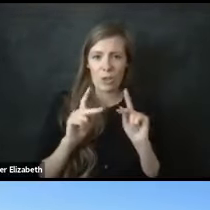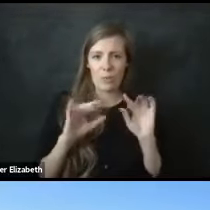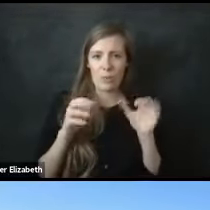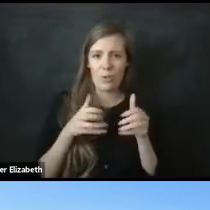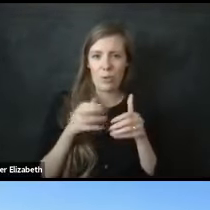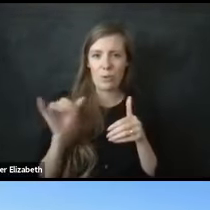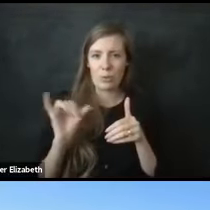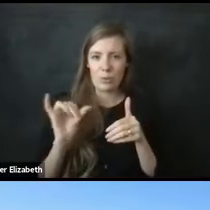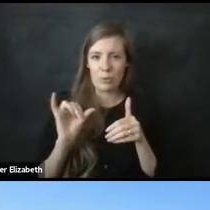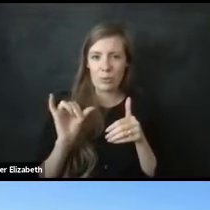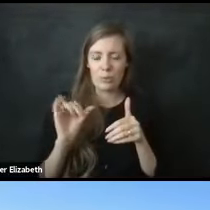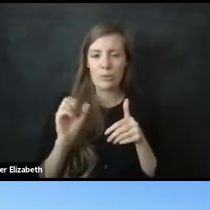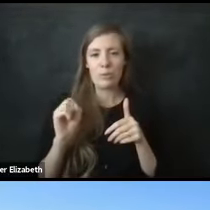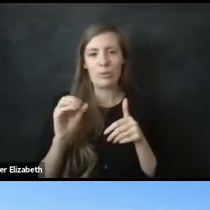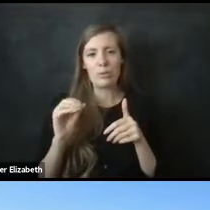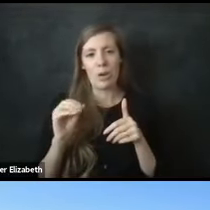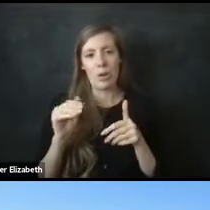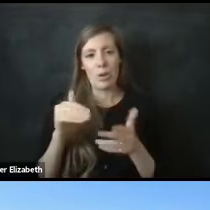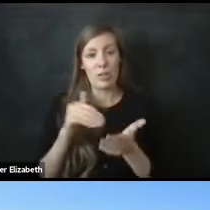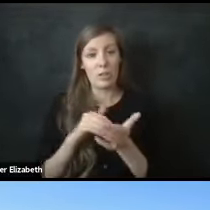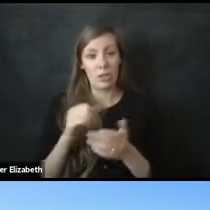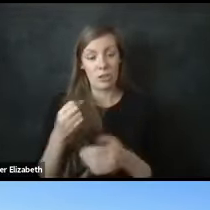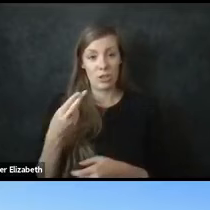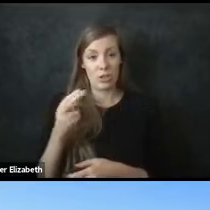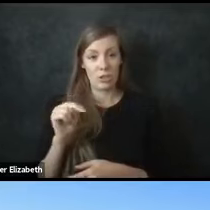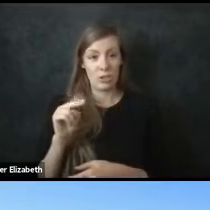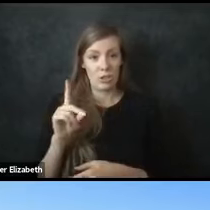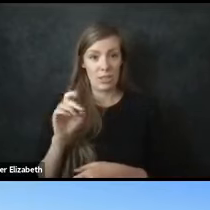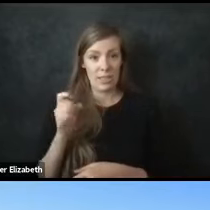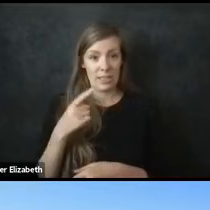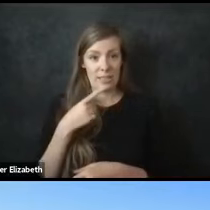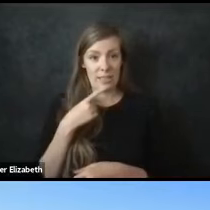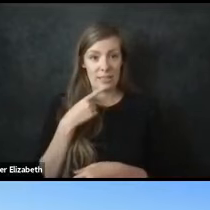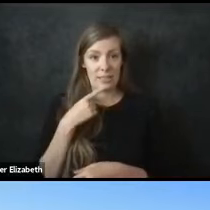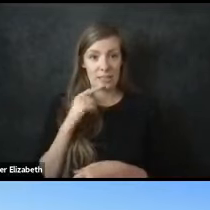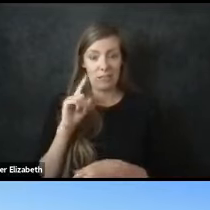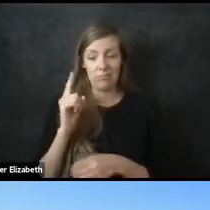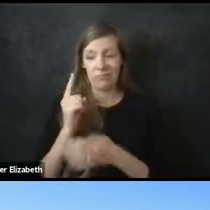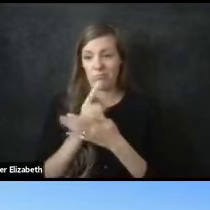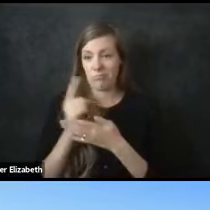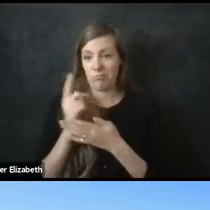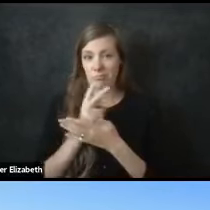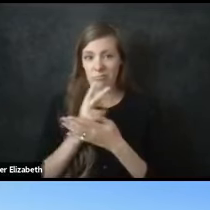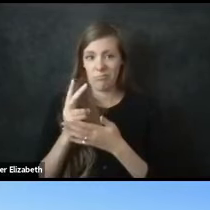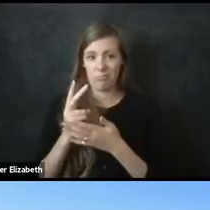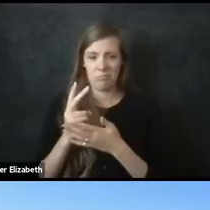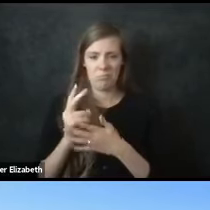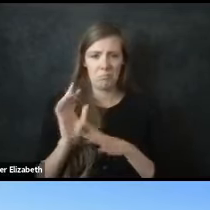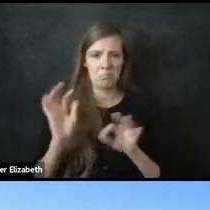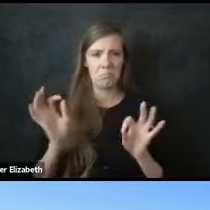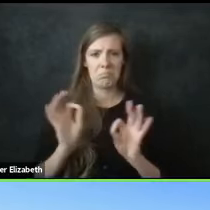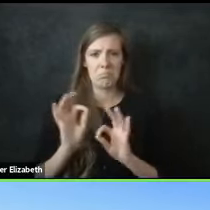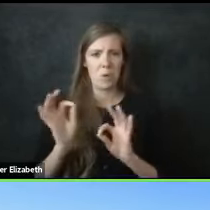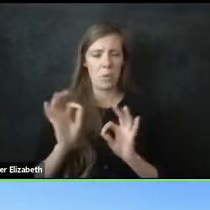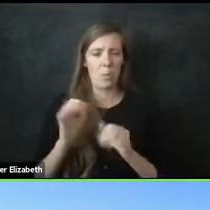So as Dr. Shinde said, after the first couple of weeks, I think we shouldn't have any problem with supply.